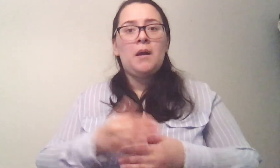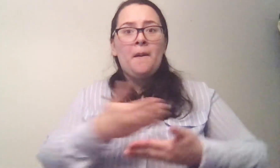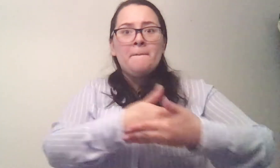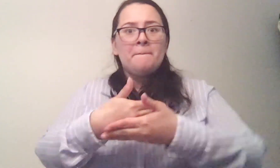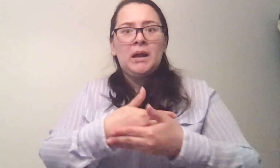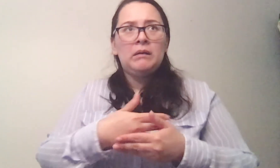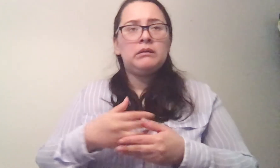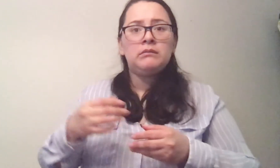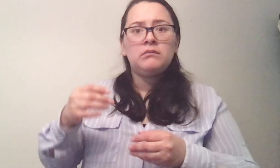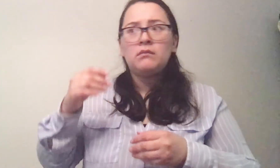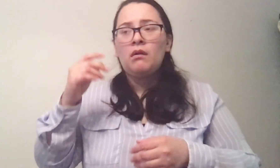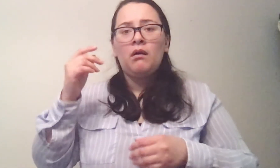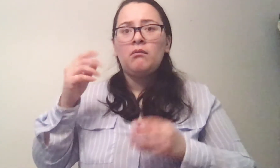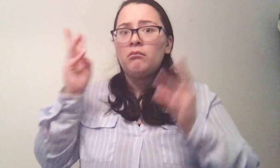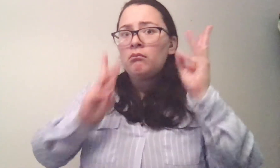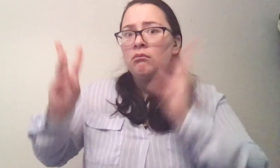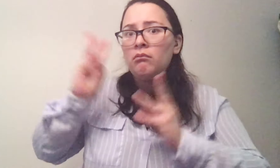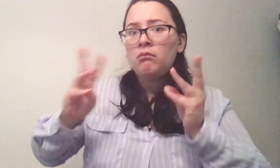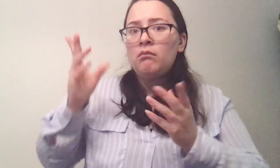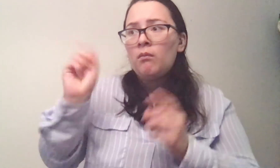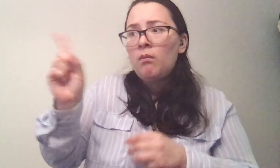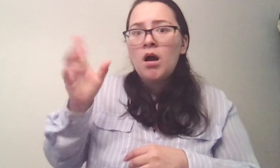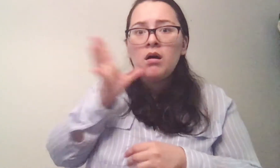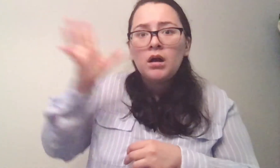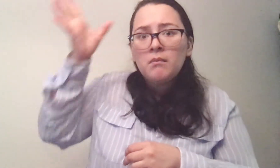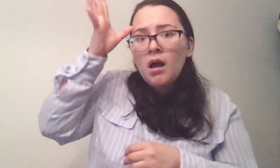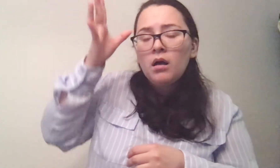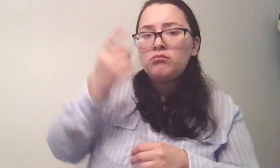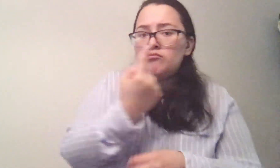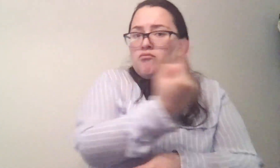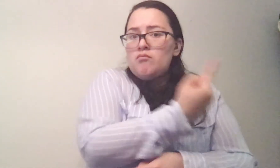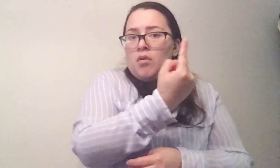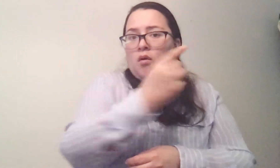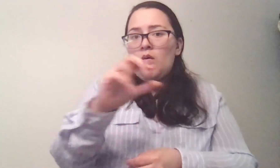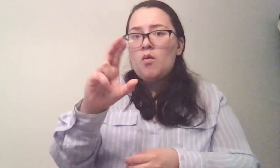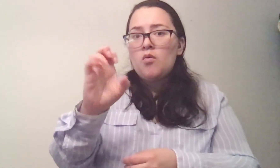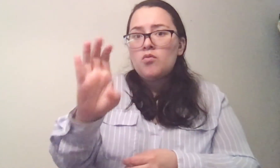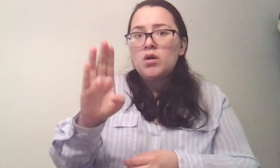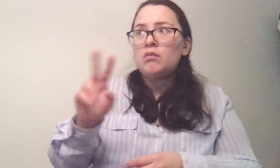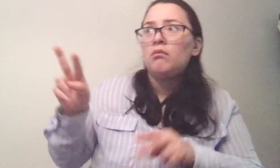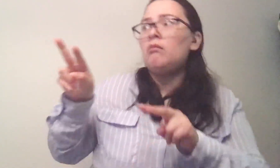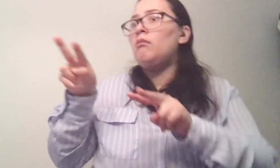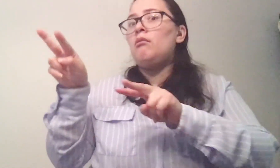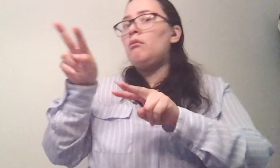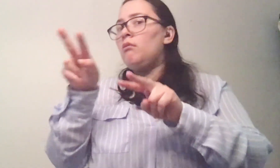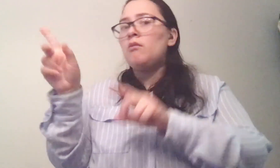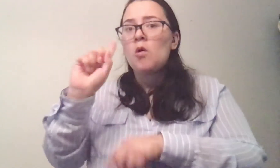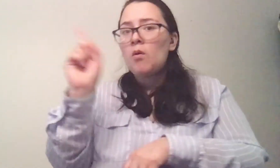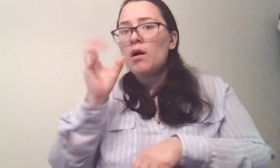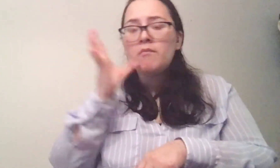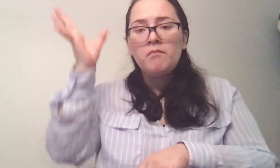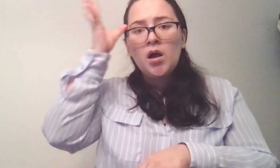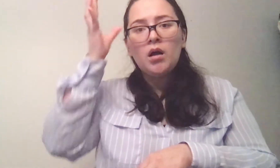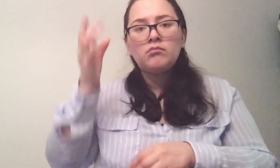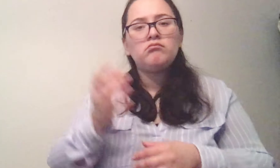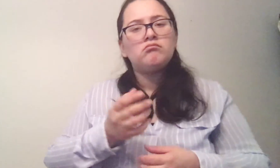Babies are worried -- "Where's my parents?" looking out from the crib. (wheres my parents?)